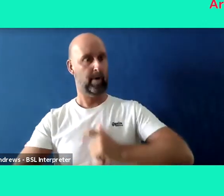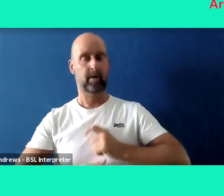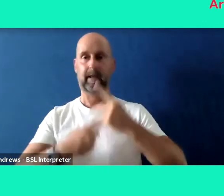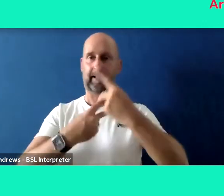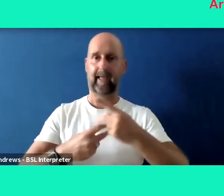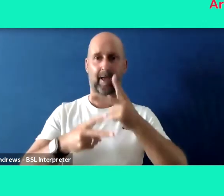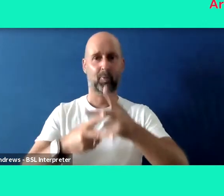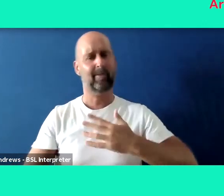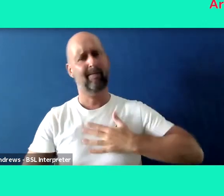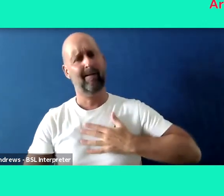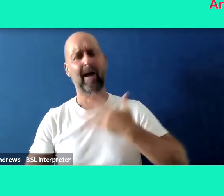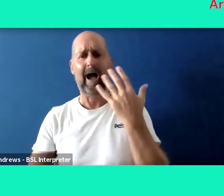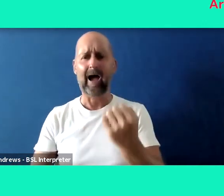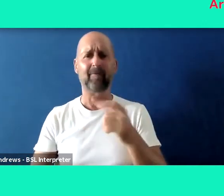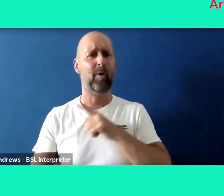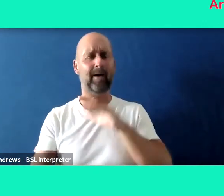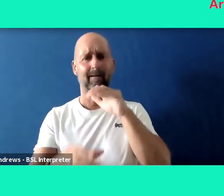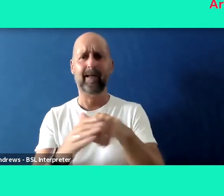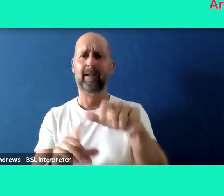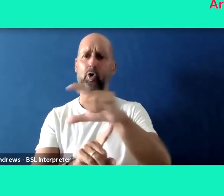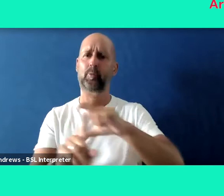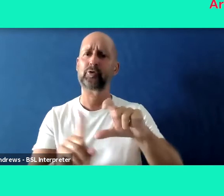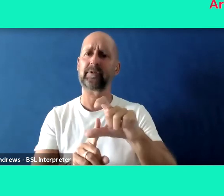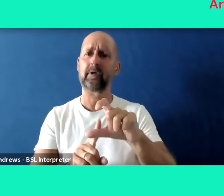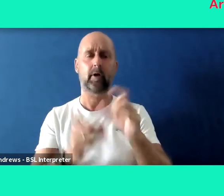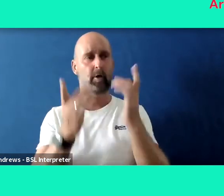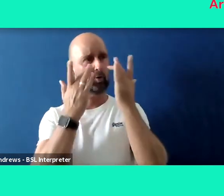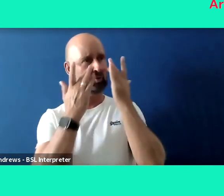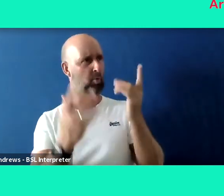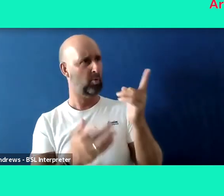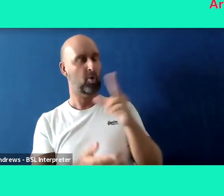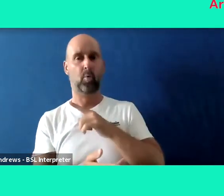as part of communities. We reflected that we need to think about how we care for one another.